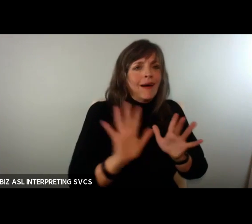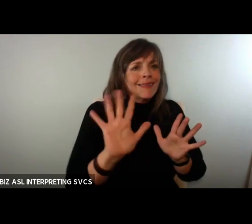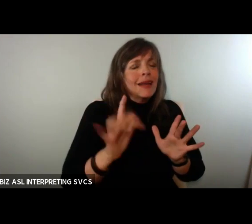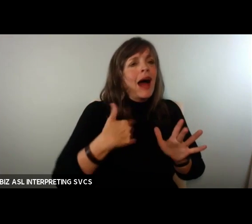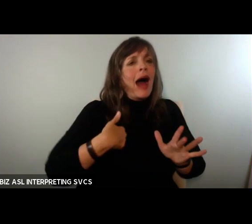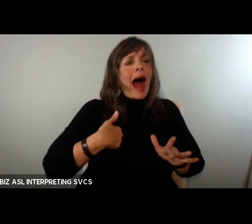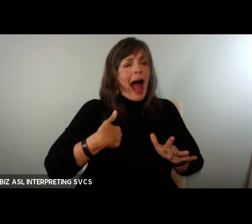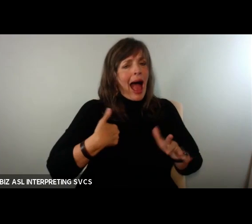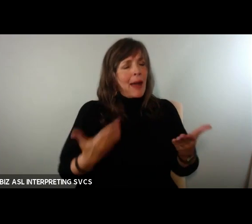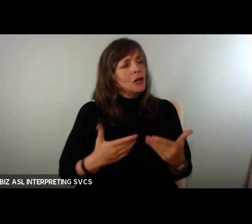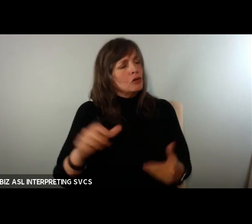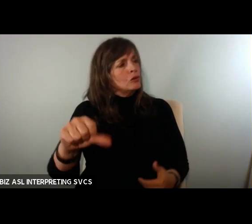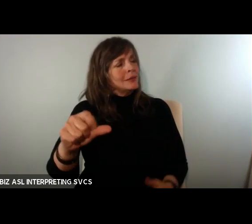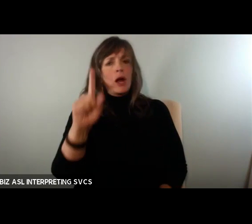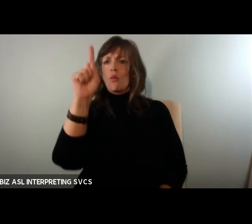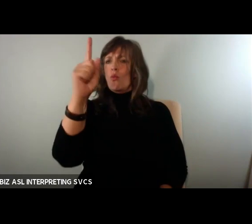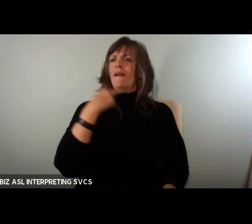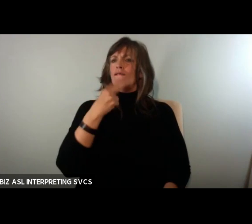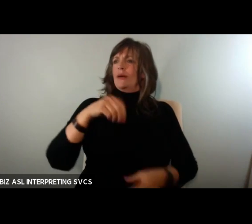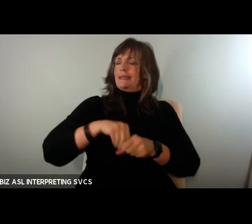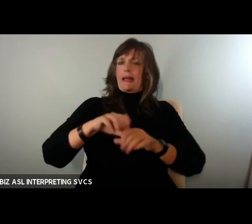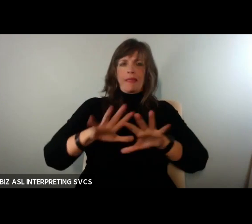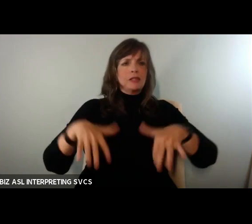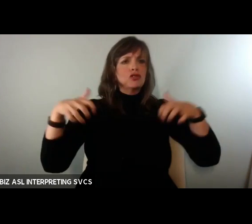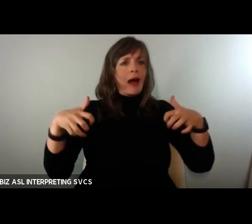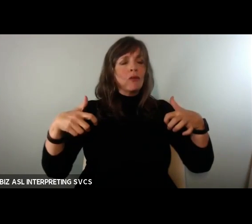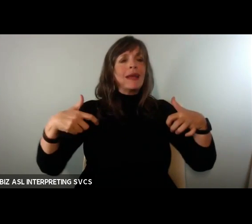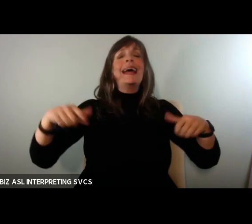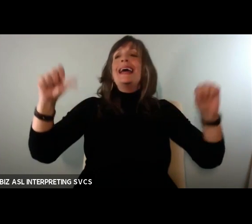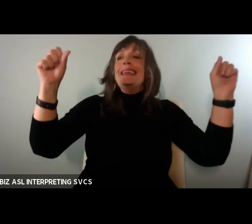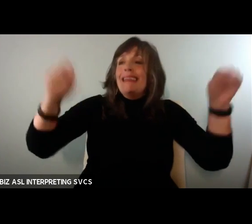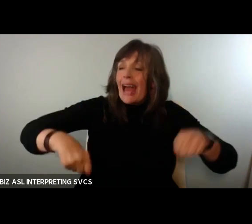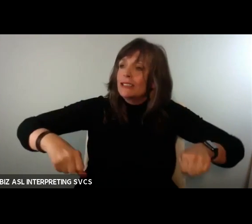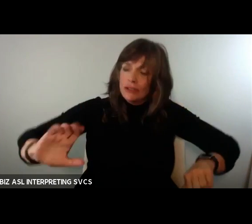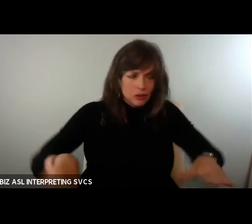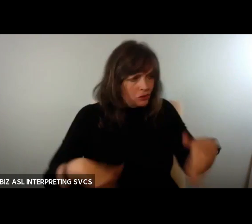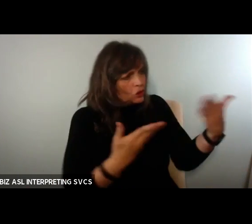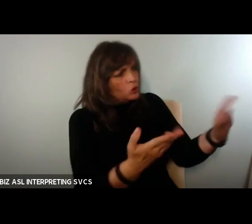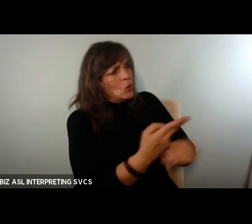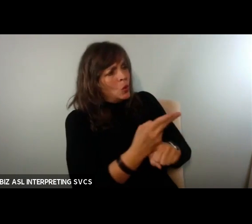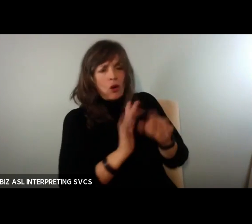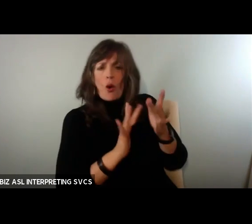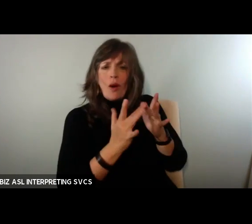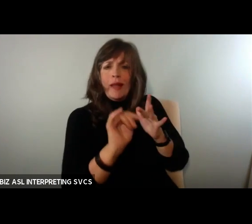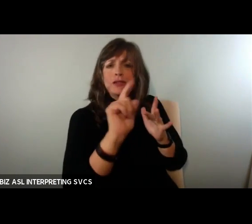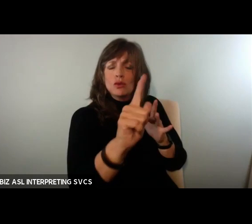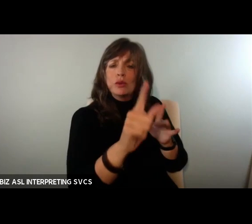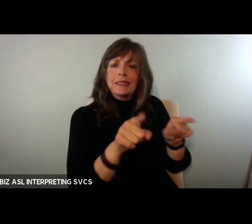use synchronous online tools as you feel they serve and sustain your practice but stay alert to other,